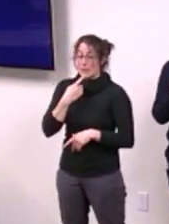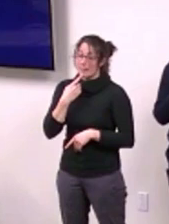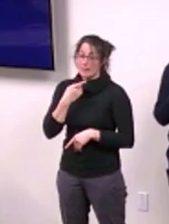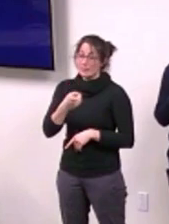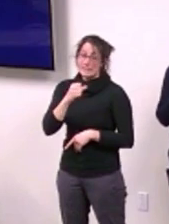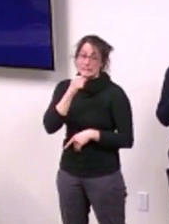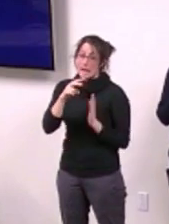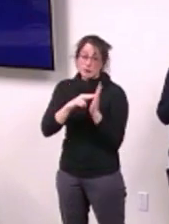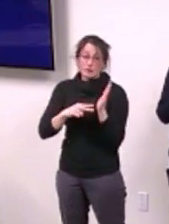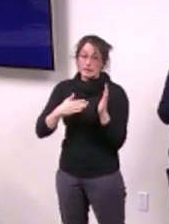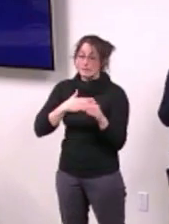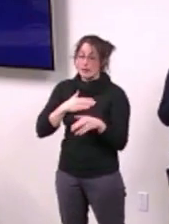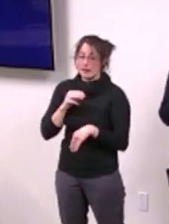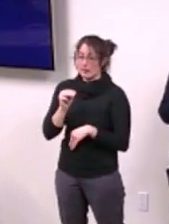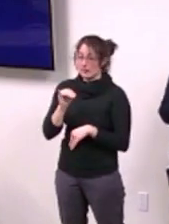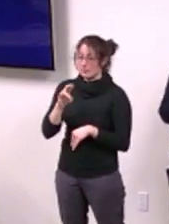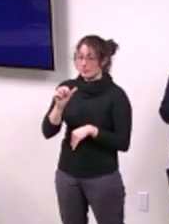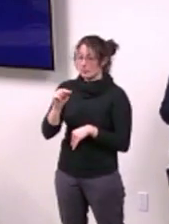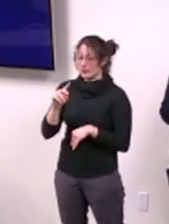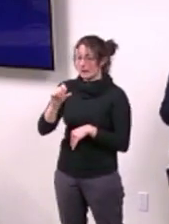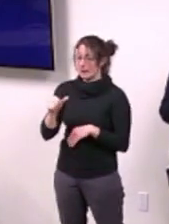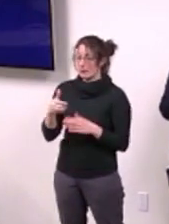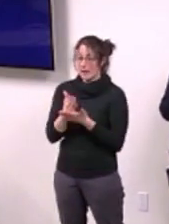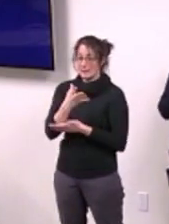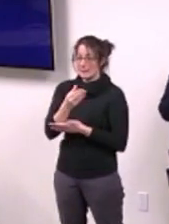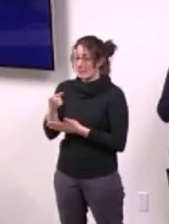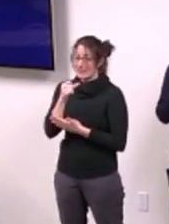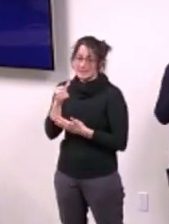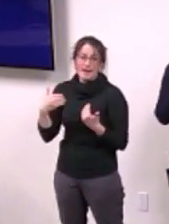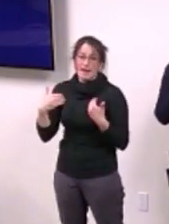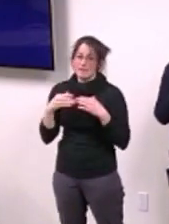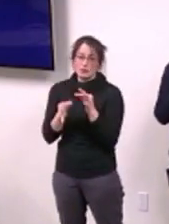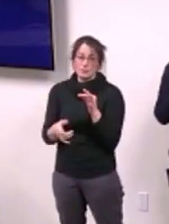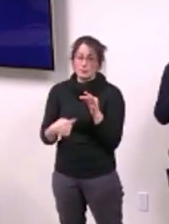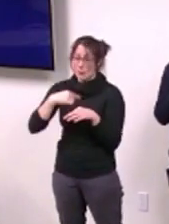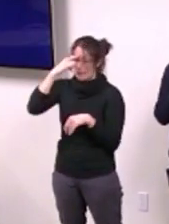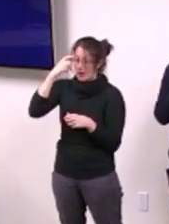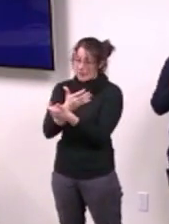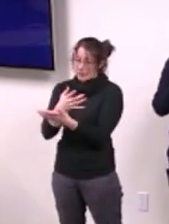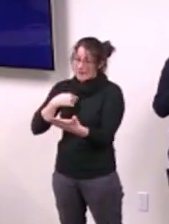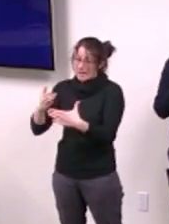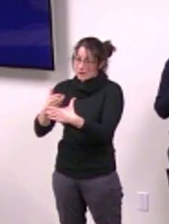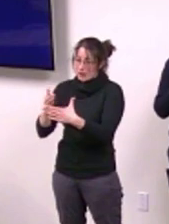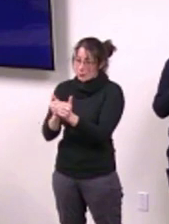and they didn't have an interpreter. So I just thought everything I shared with them would just not be legal."